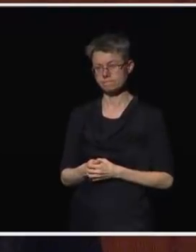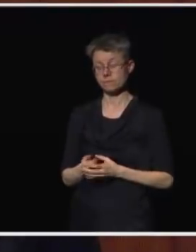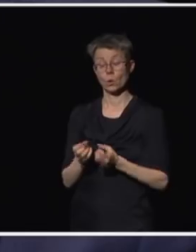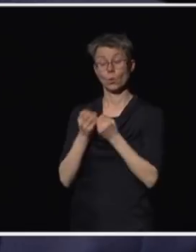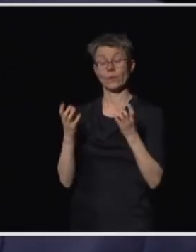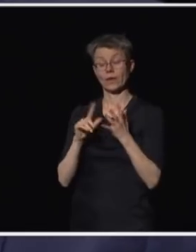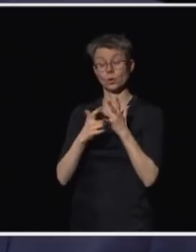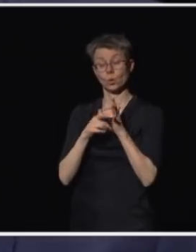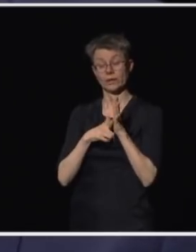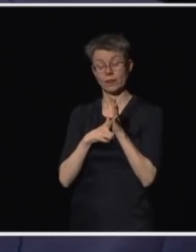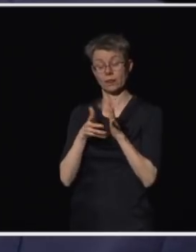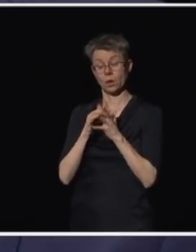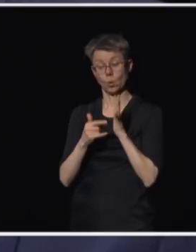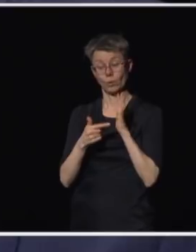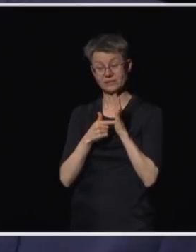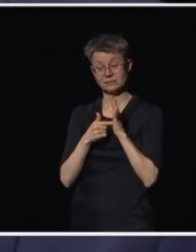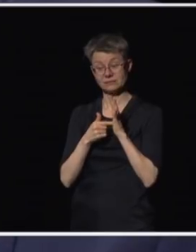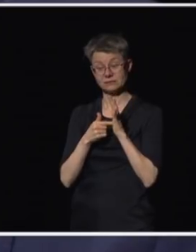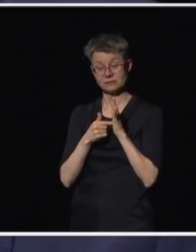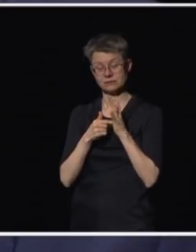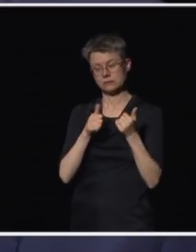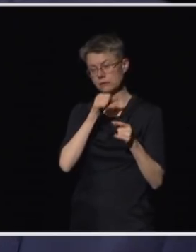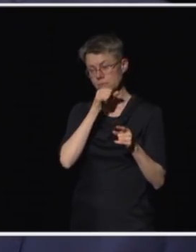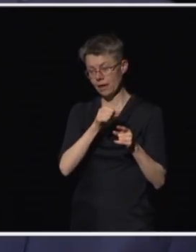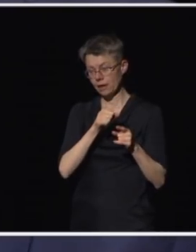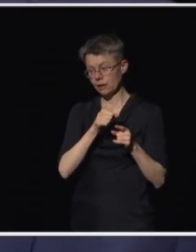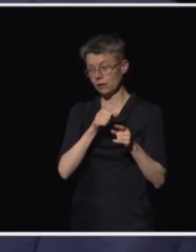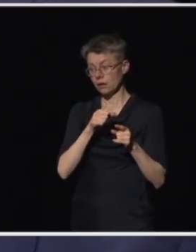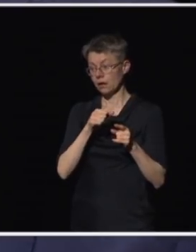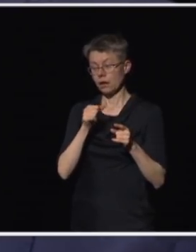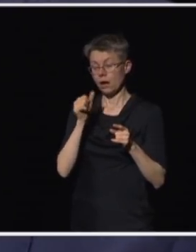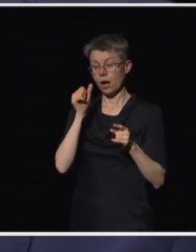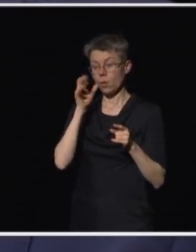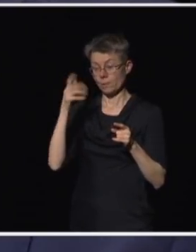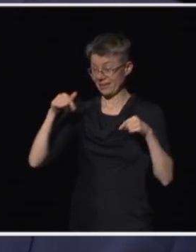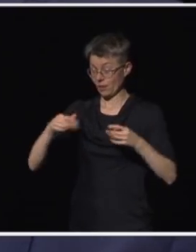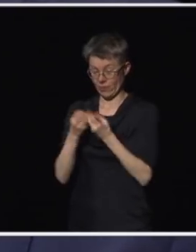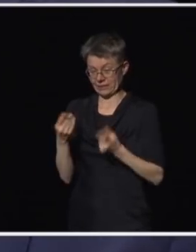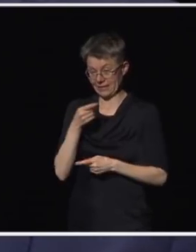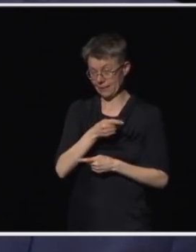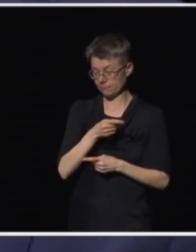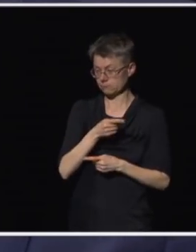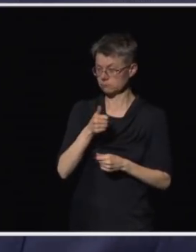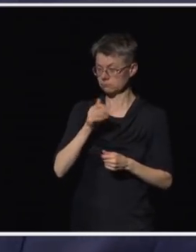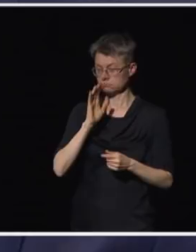I think he's a remarkable scholar. I think he's a brilliant, you know, intellectual. I think those of us who, you know,